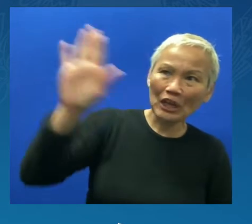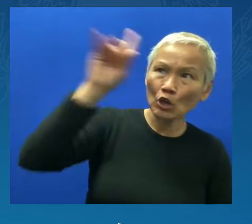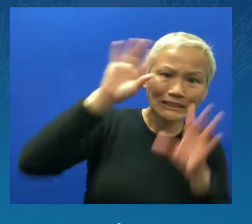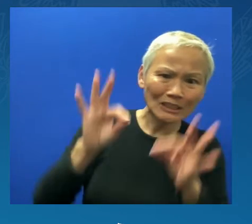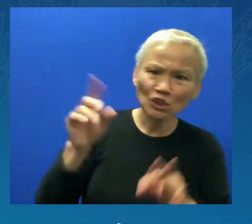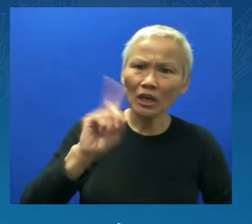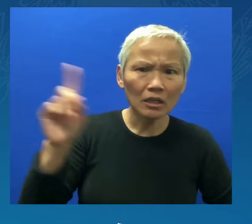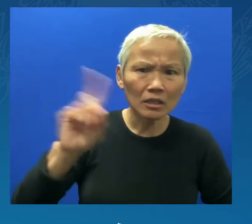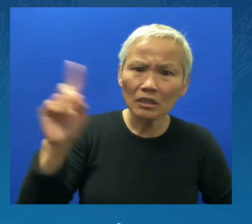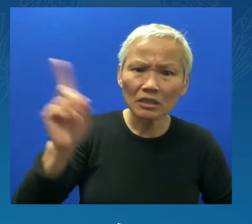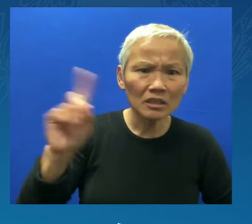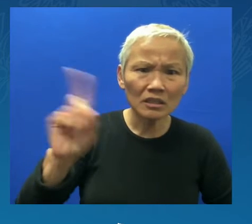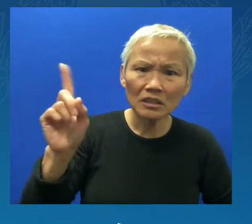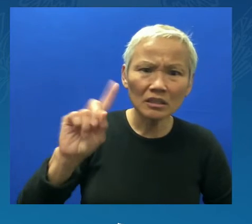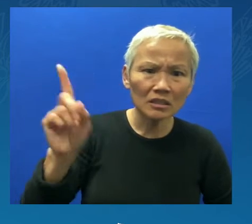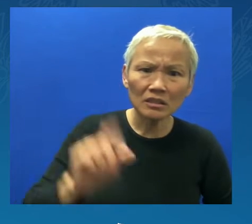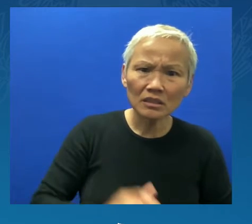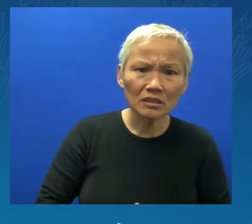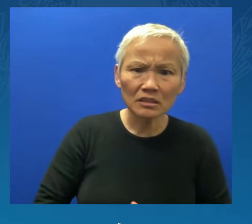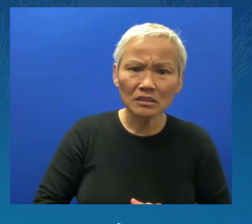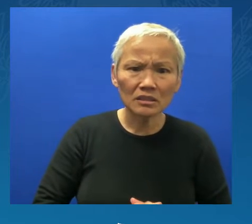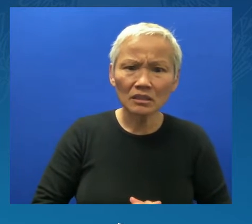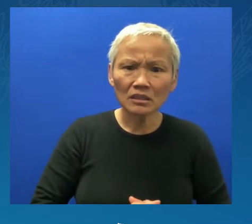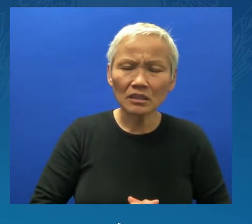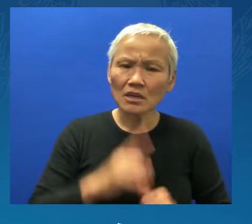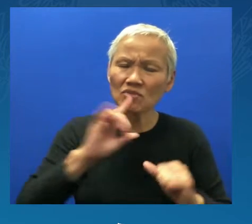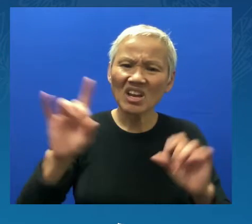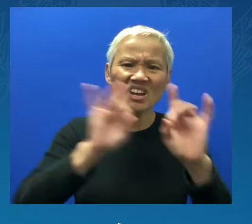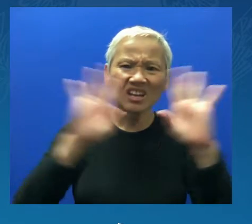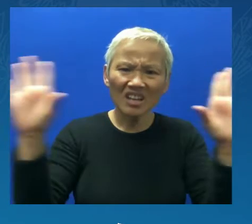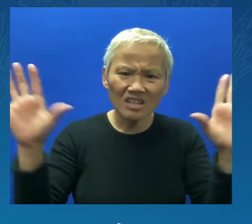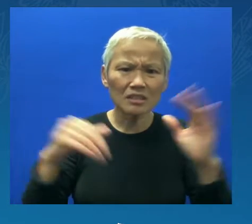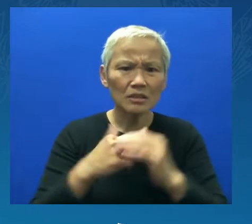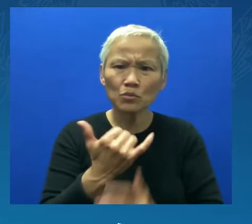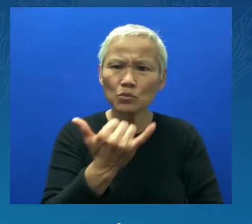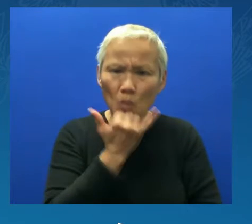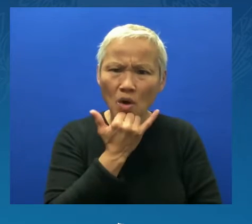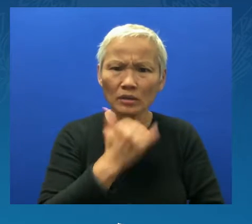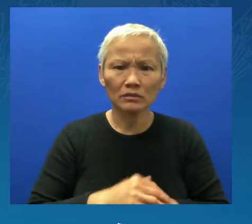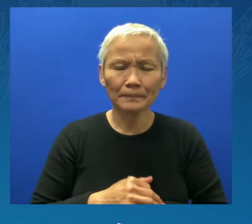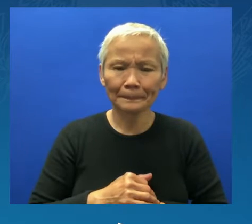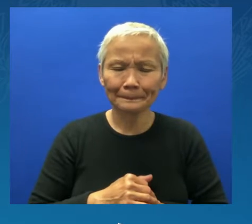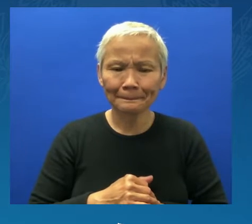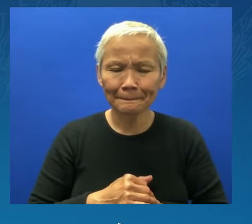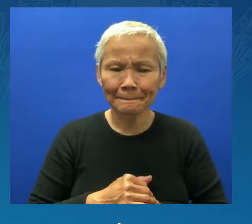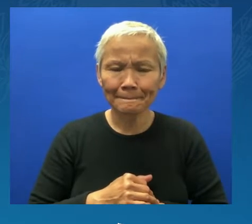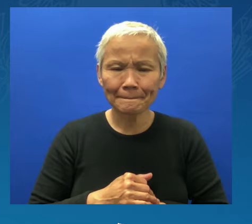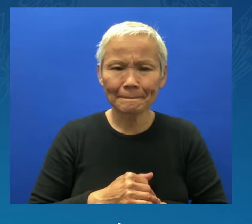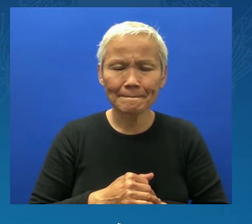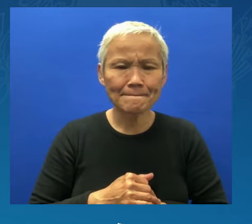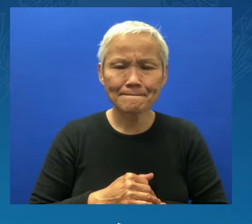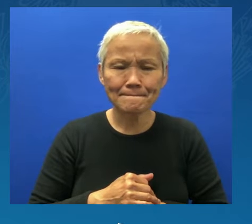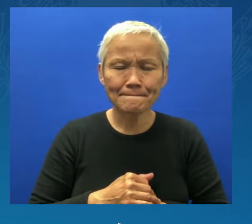It really is outrageous. And so people are scared.